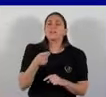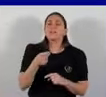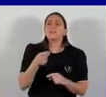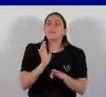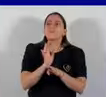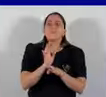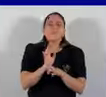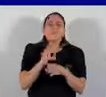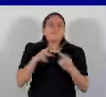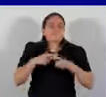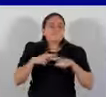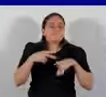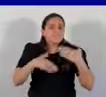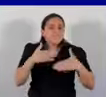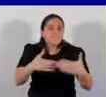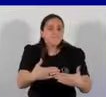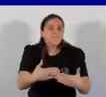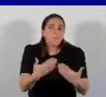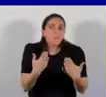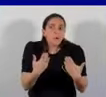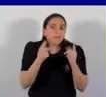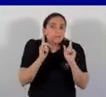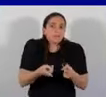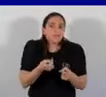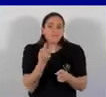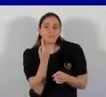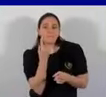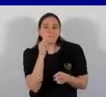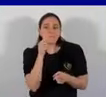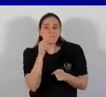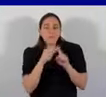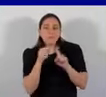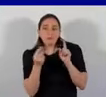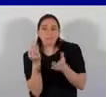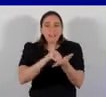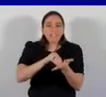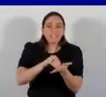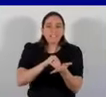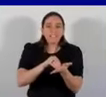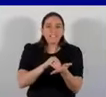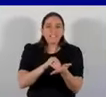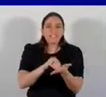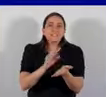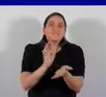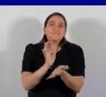They usually underestimate the effects of technological progress And it can be as much as 0.5%